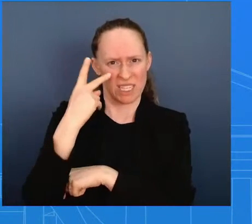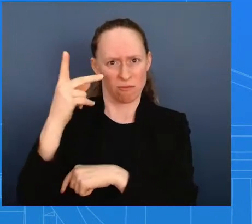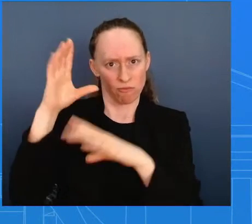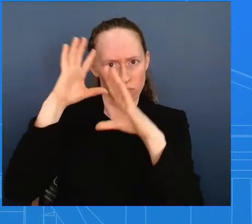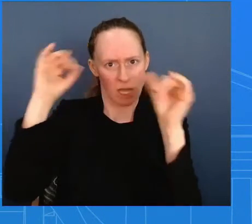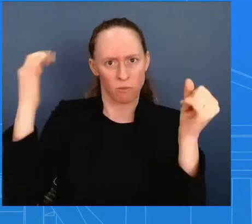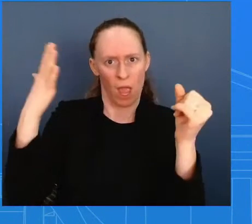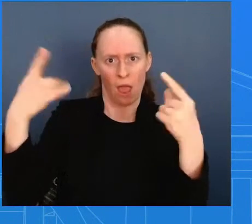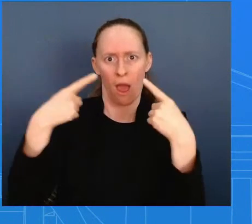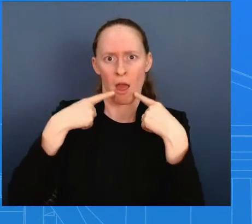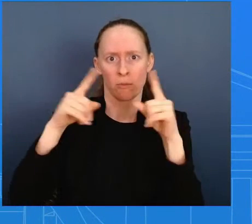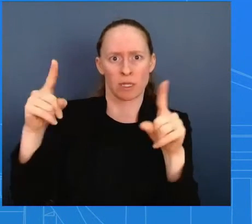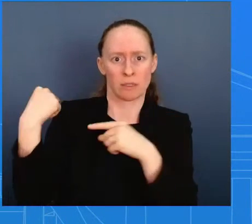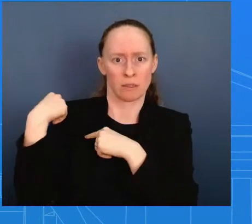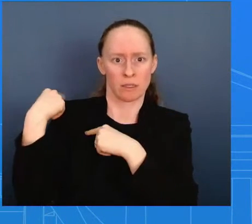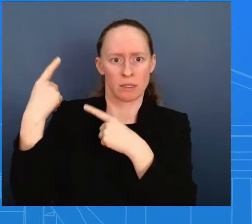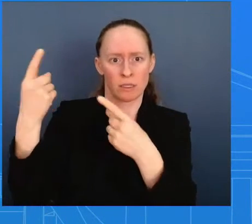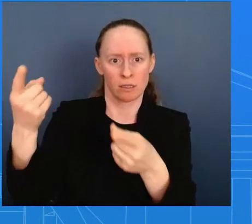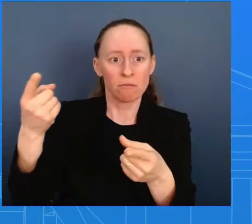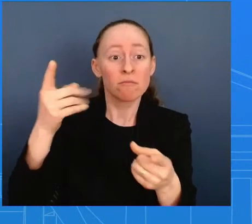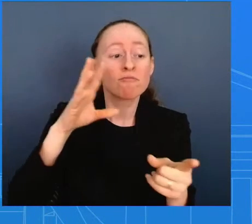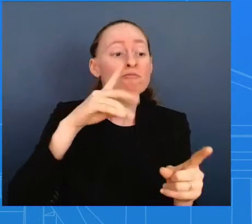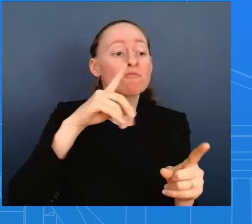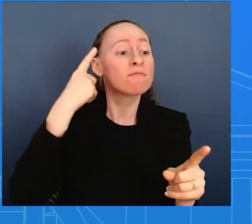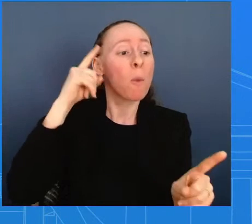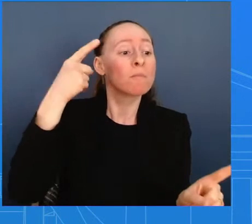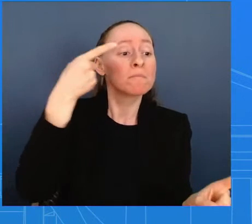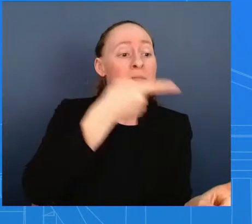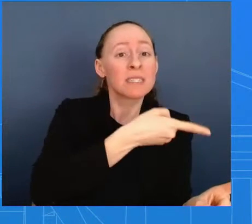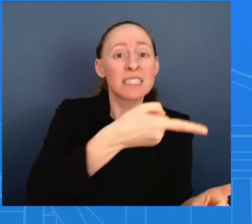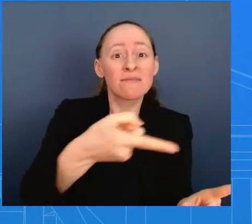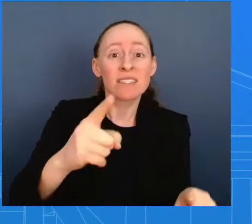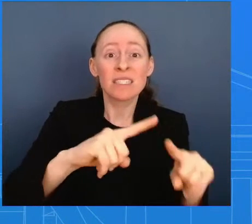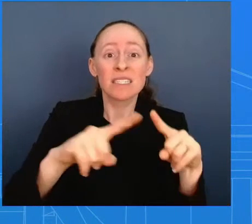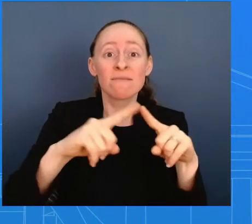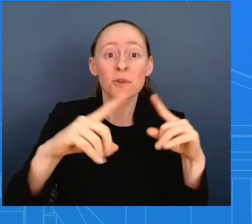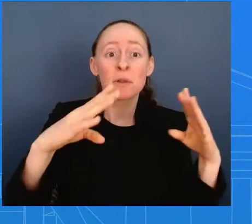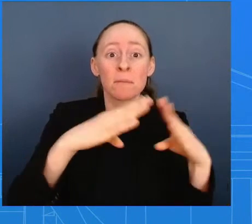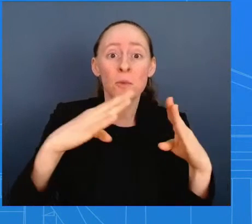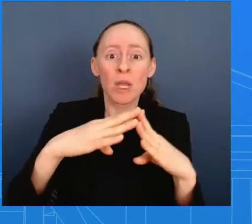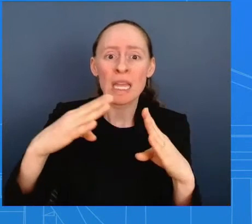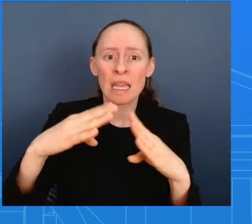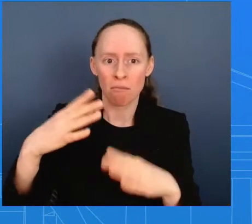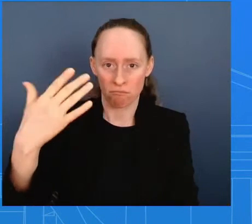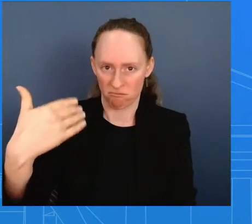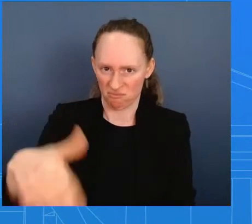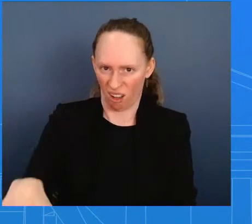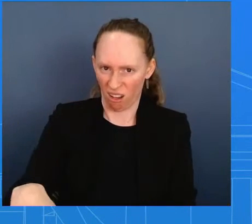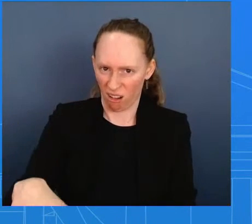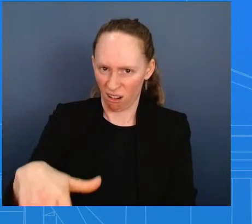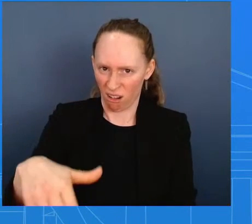we have seen an economy that he has created -- right? that he's wanted to create. That is not a trickle-down economy.